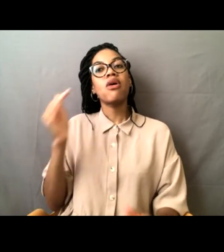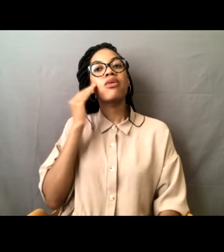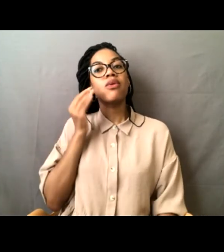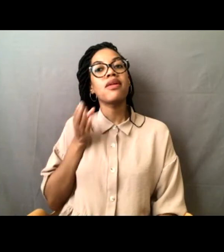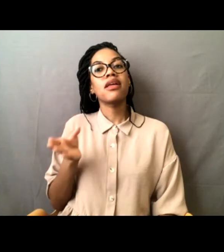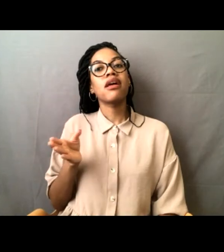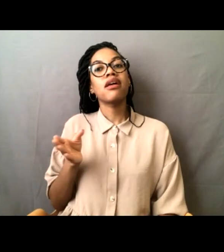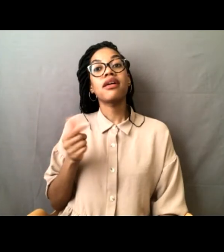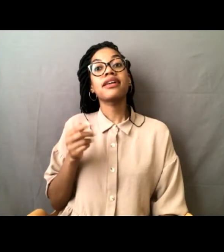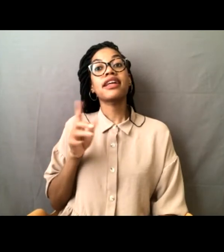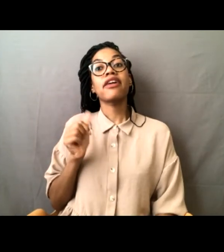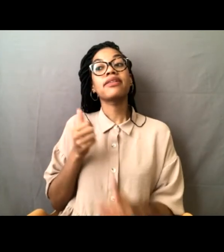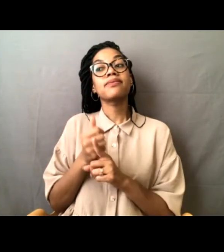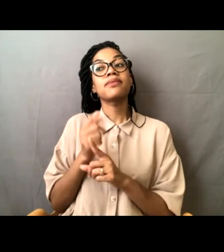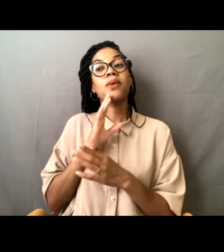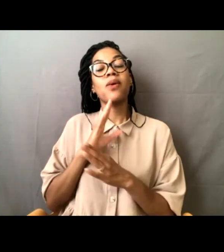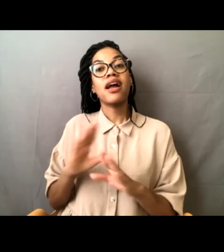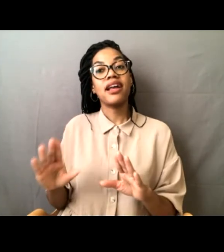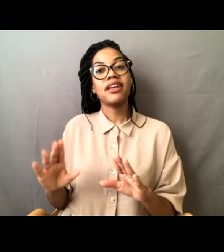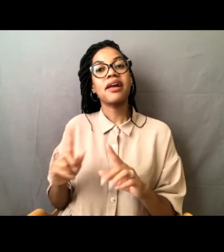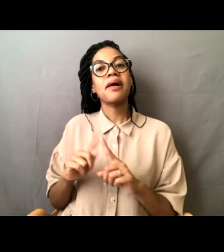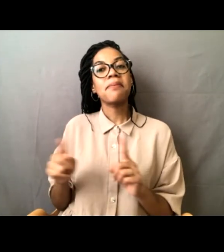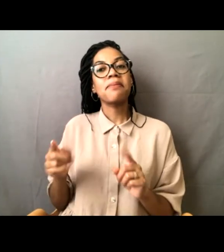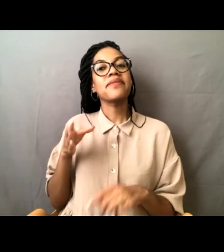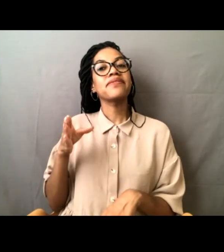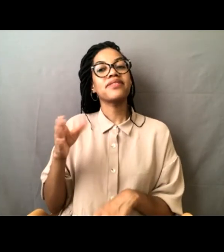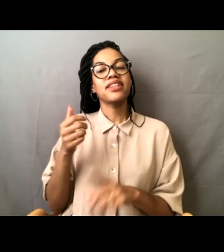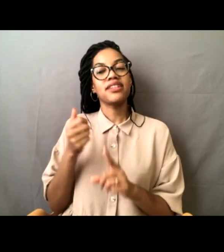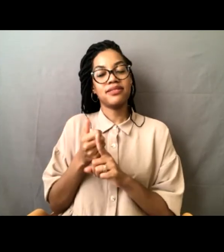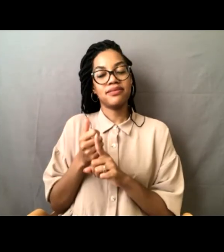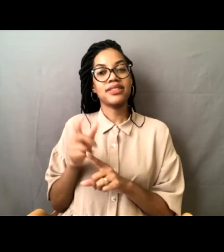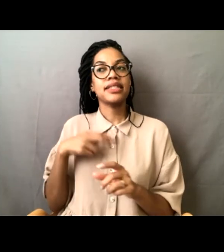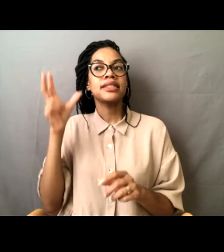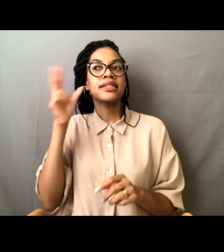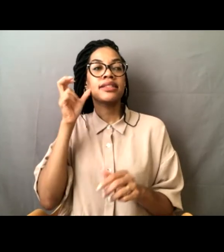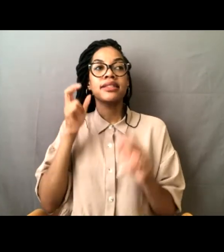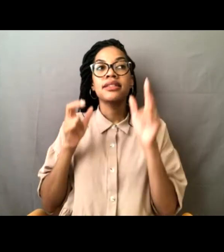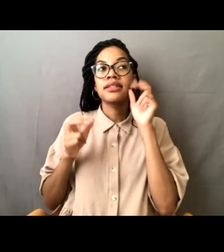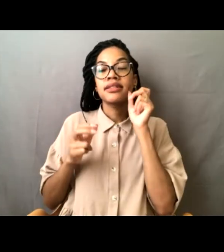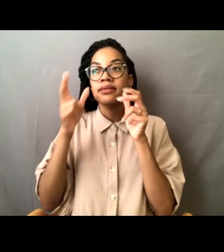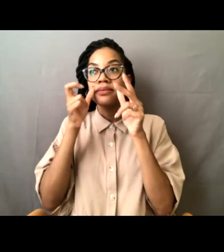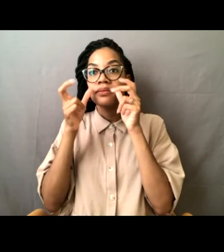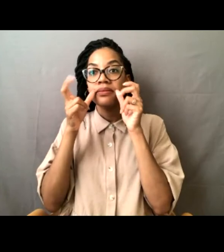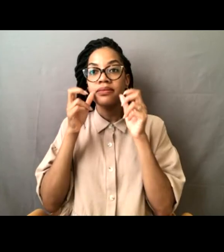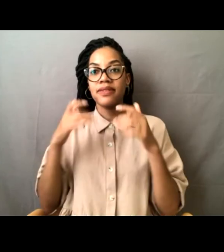but as you know, fish are able to pick up, they're pretty sensitive to vibrations in the water and sound,